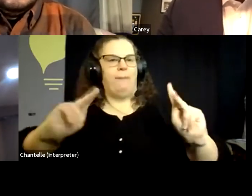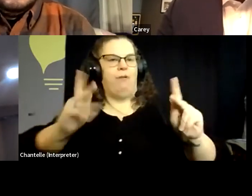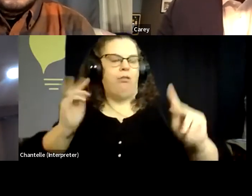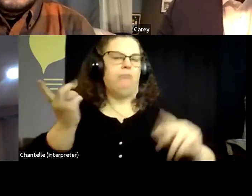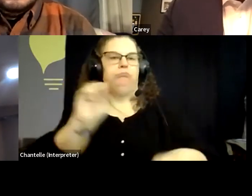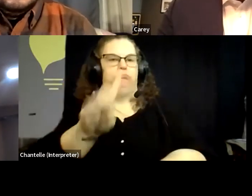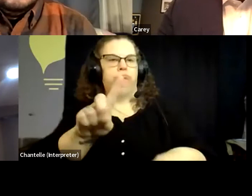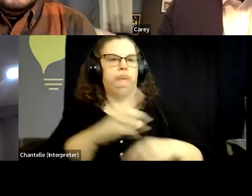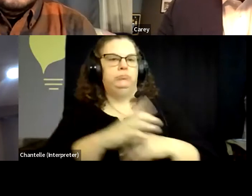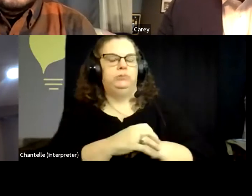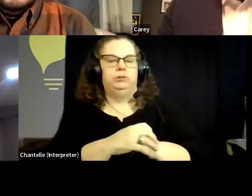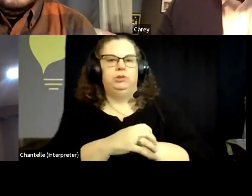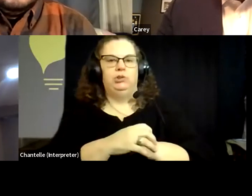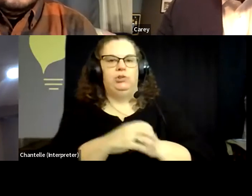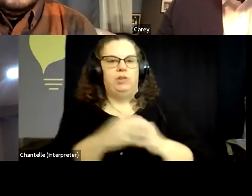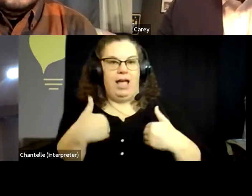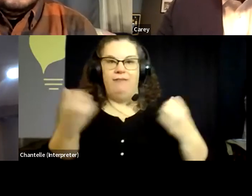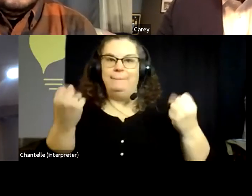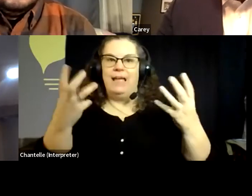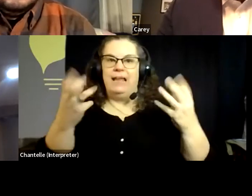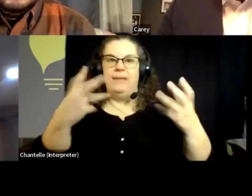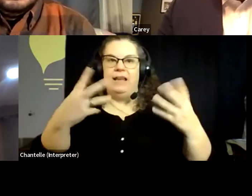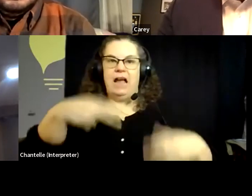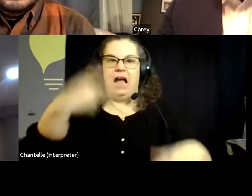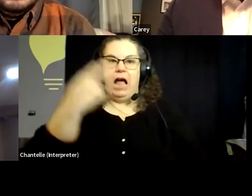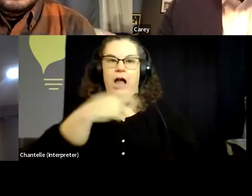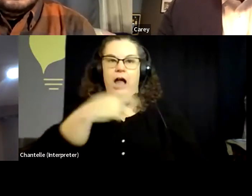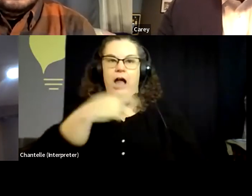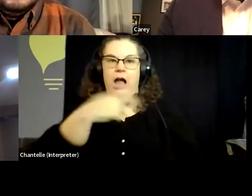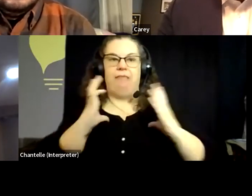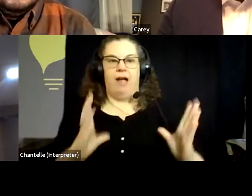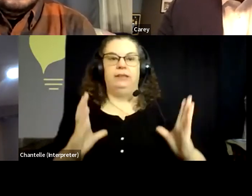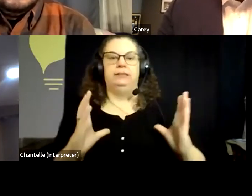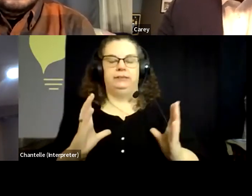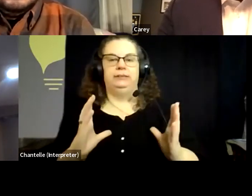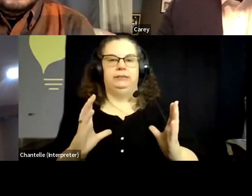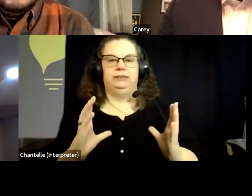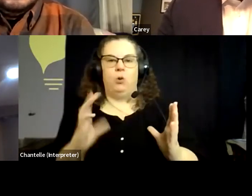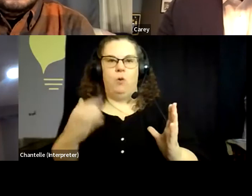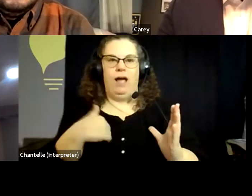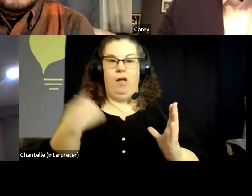I have many, many high risk client s, and I'm always doing things to try